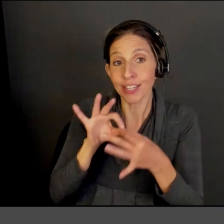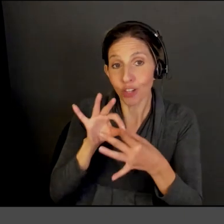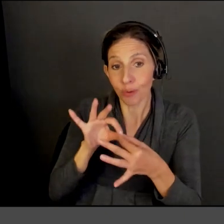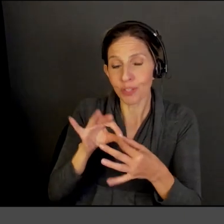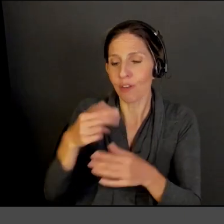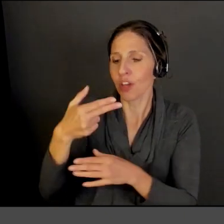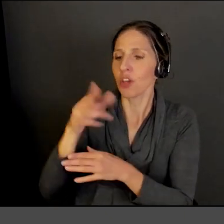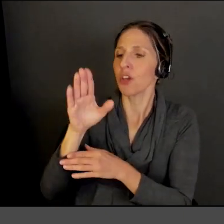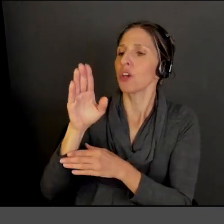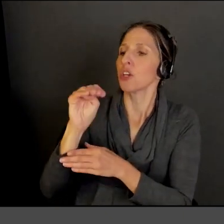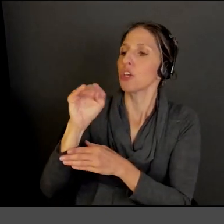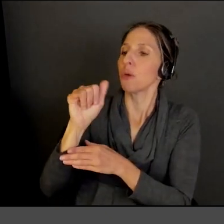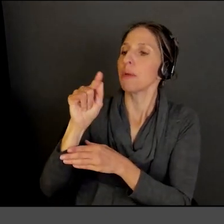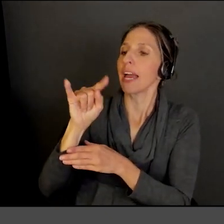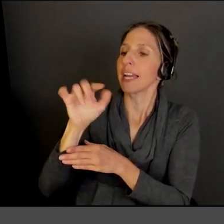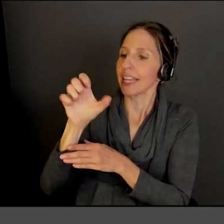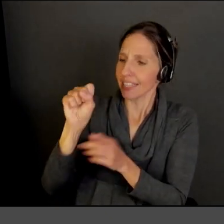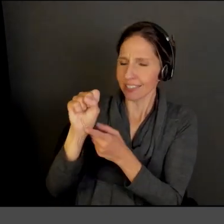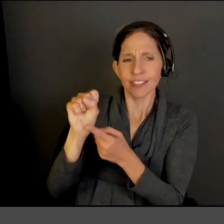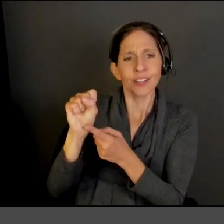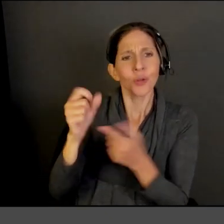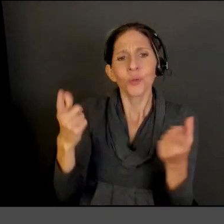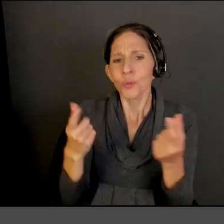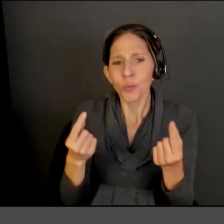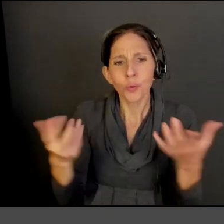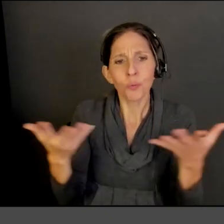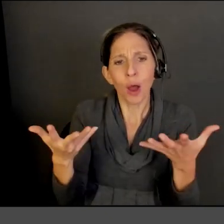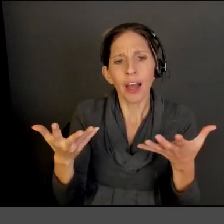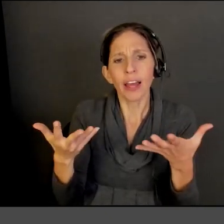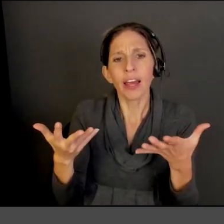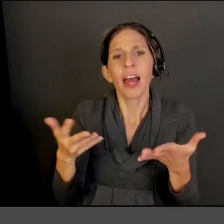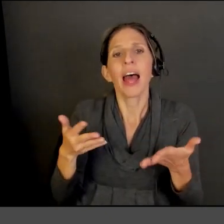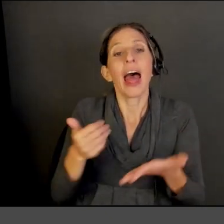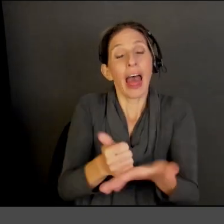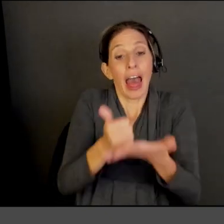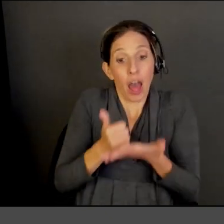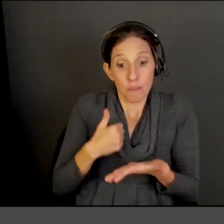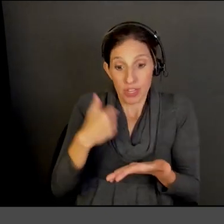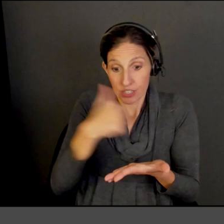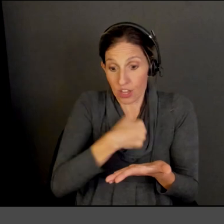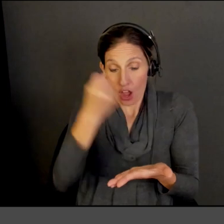IS THEY ALLOW US TO UNDERSTAND THAT IN SO MANY WAYS, WE'VE BEEN HERE BEFORE